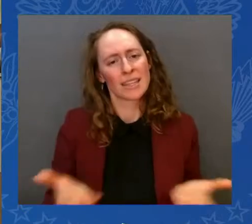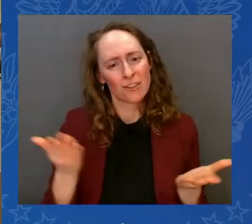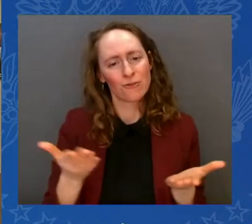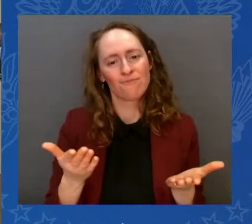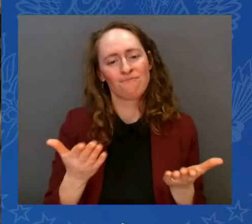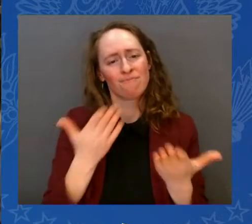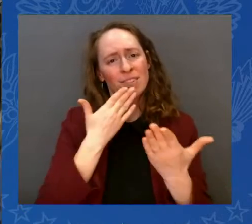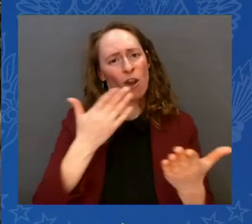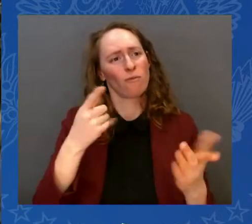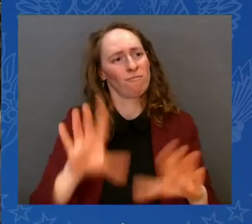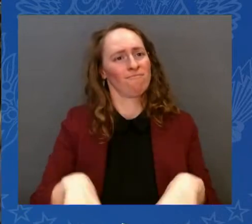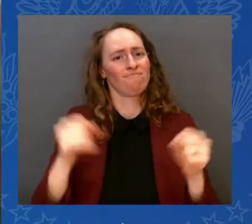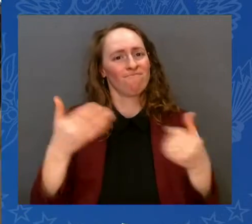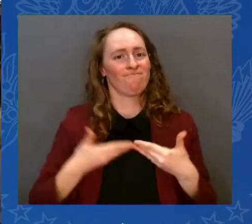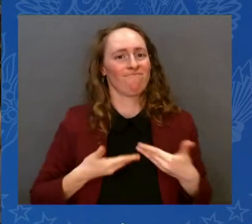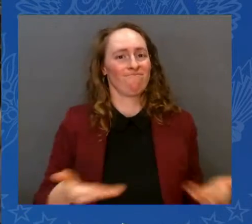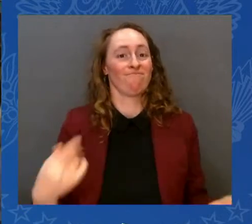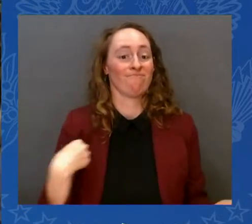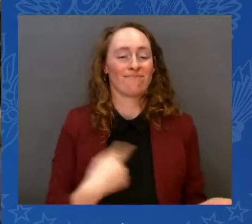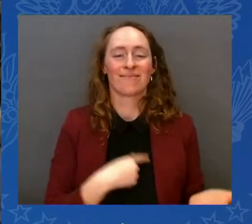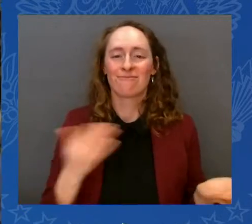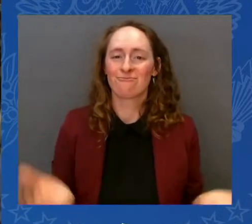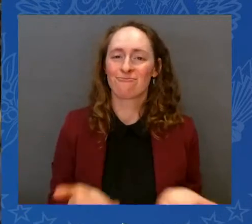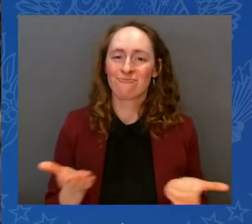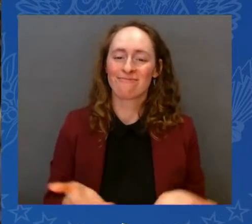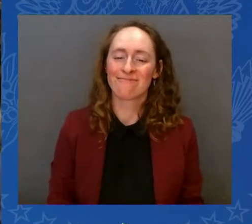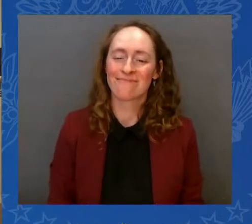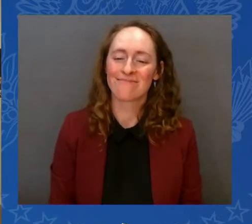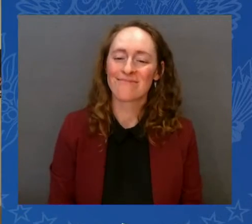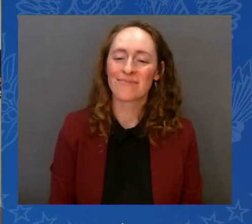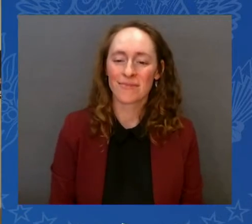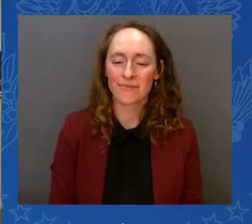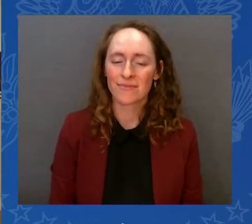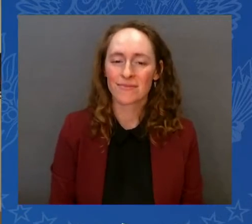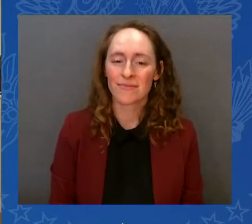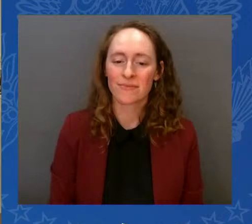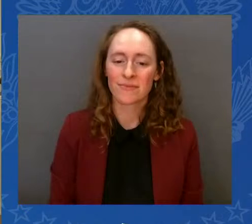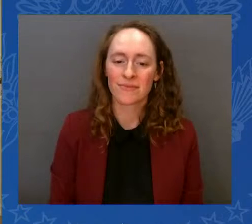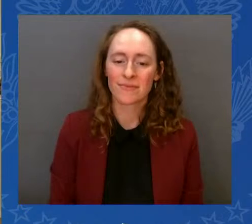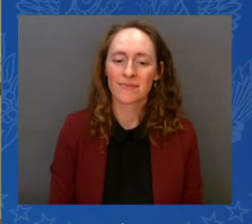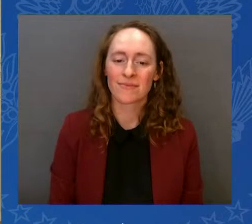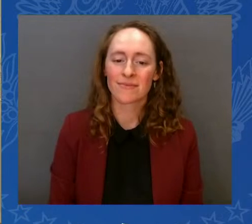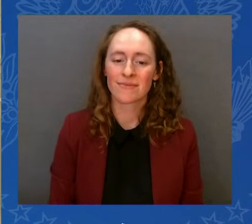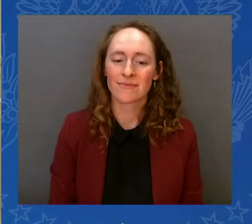The President: Well, Gov, thanks. And, you know, we're -- we're honored to have you all.